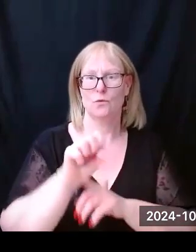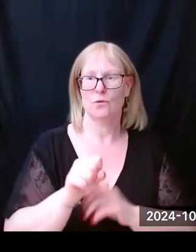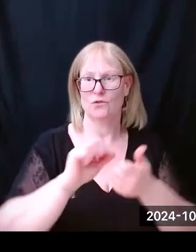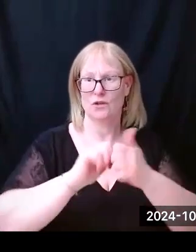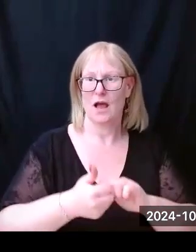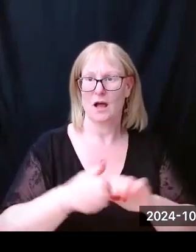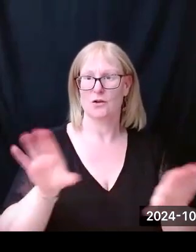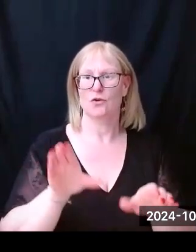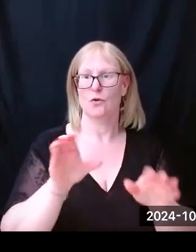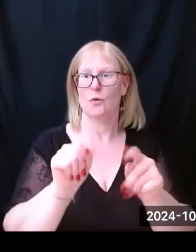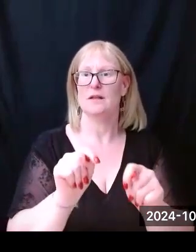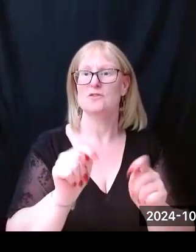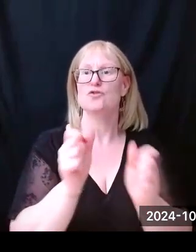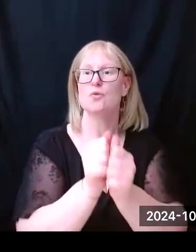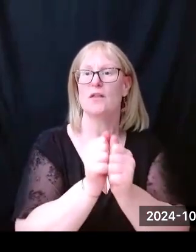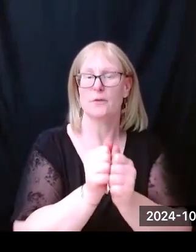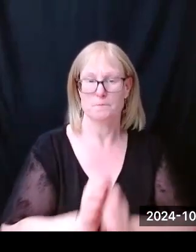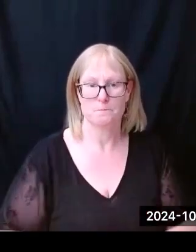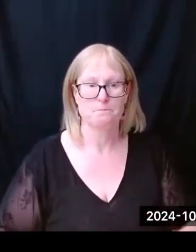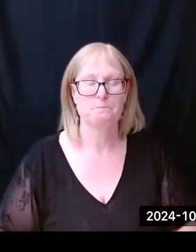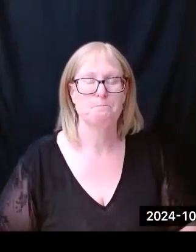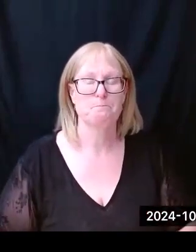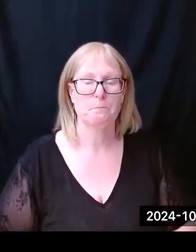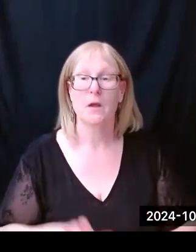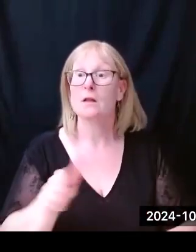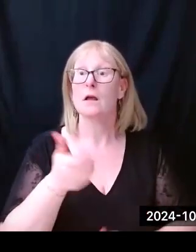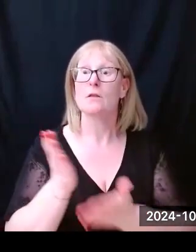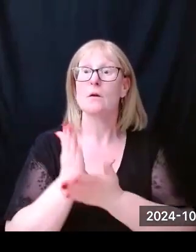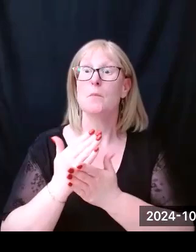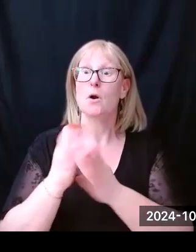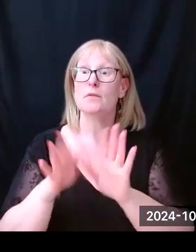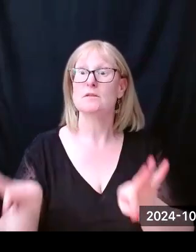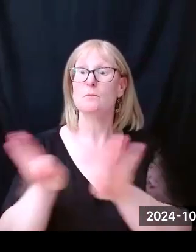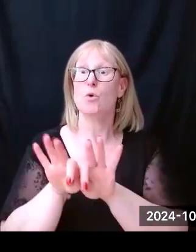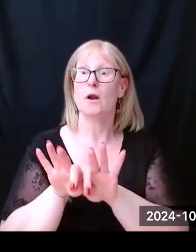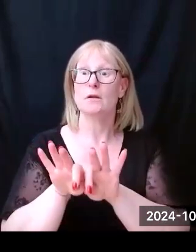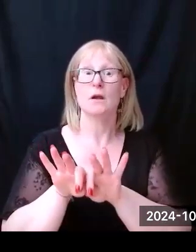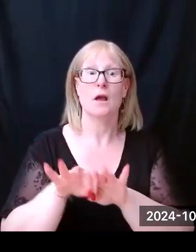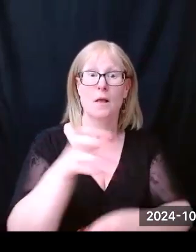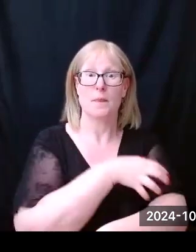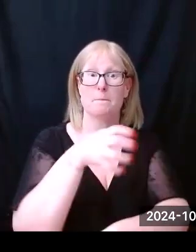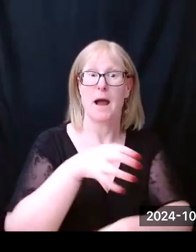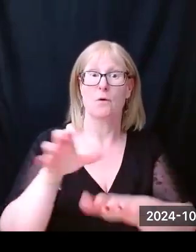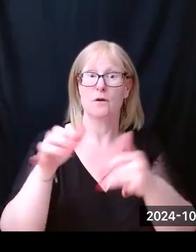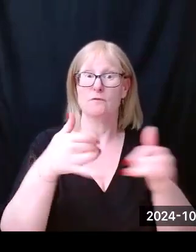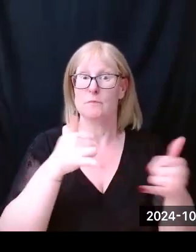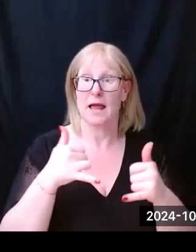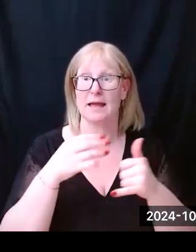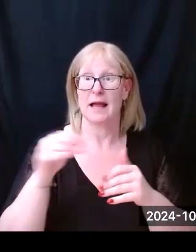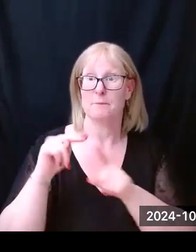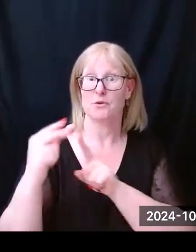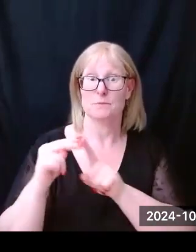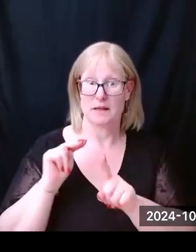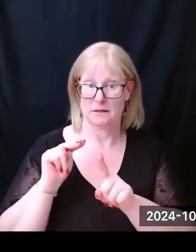Other things to think about that are really critical. The power of play and perspective taking. We have to remember that play is